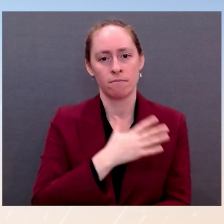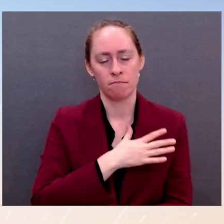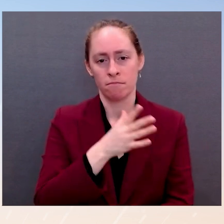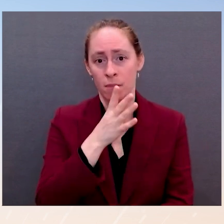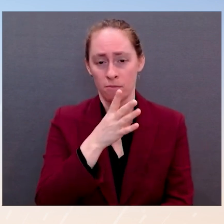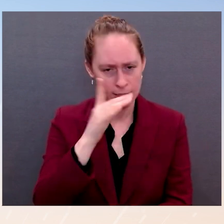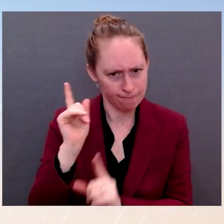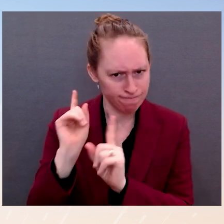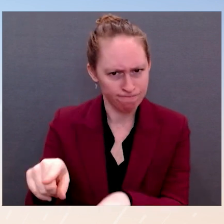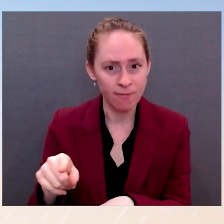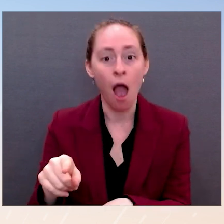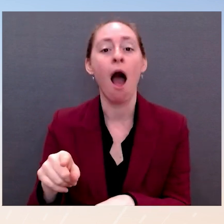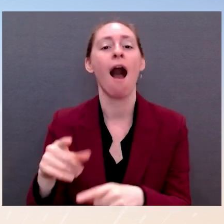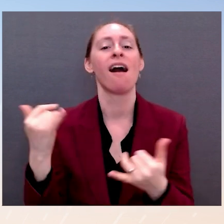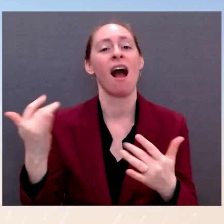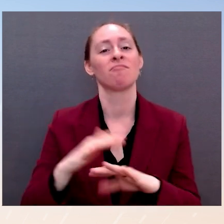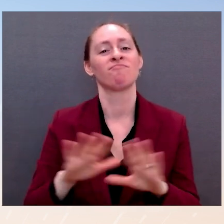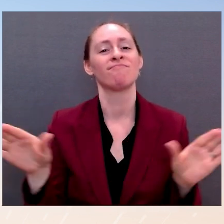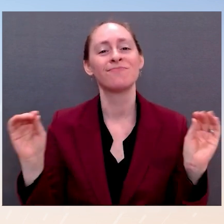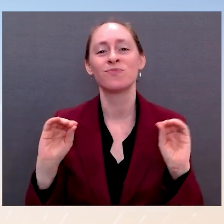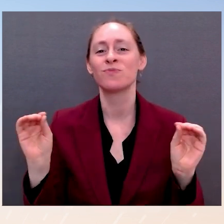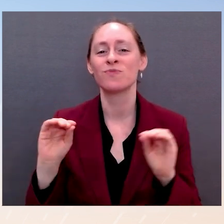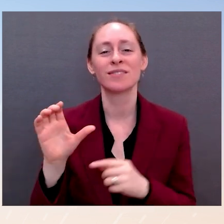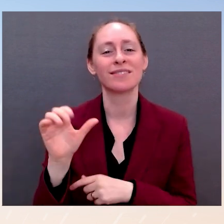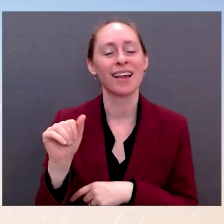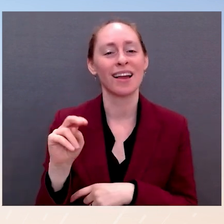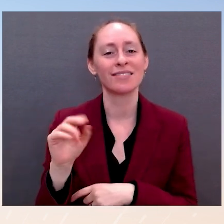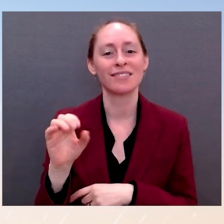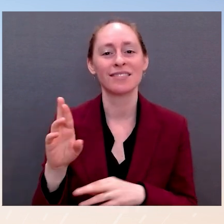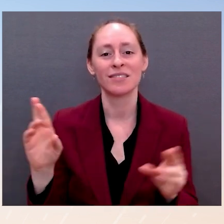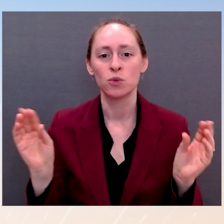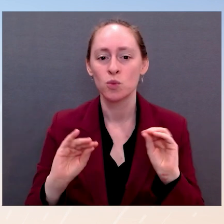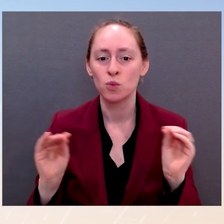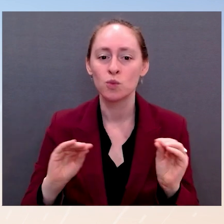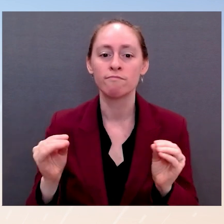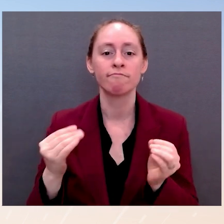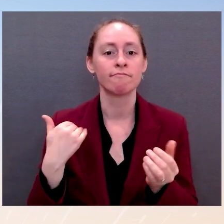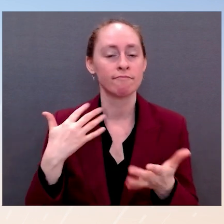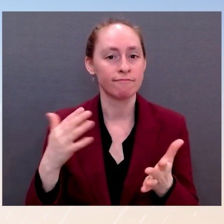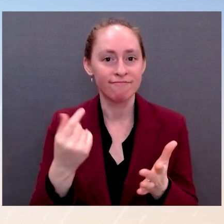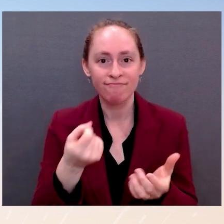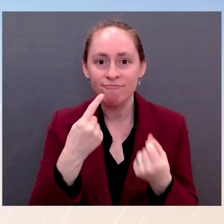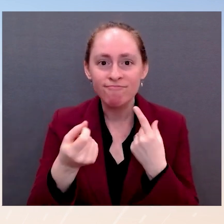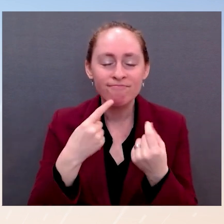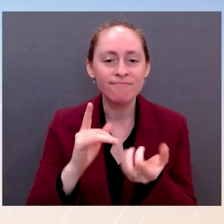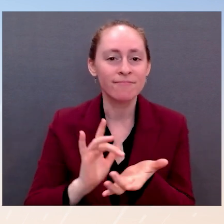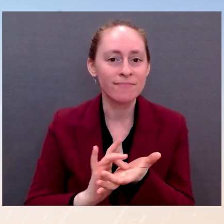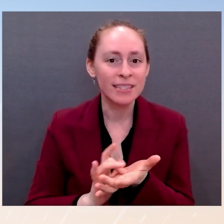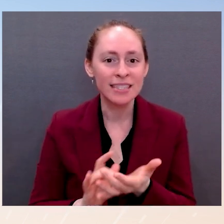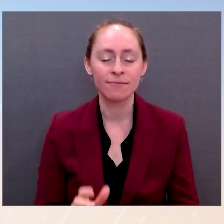And she is has been cancer free after getting treatment